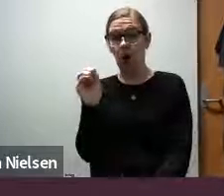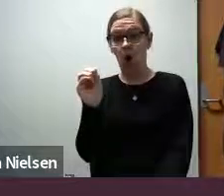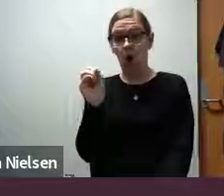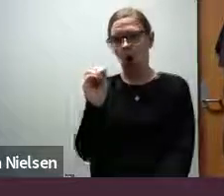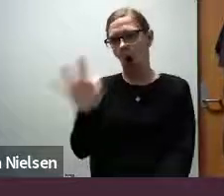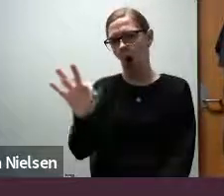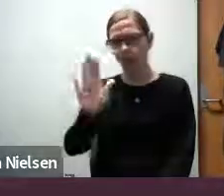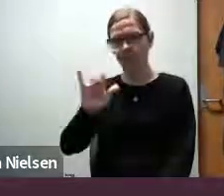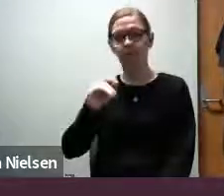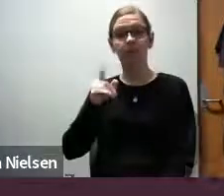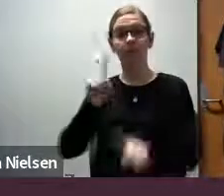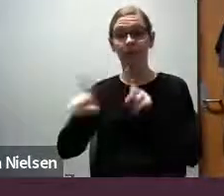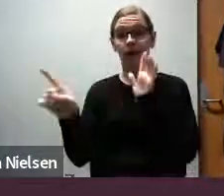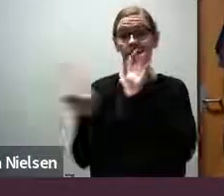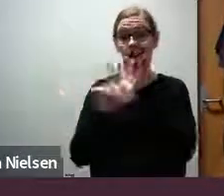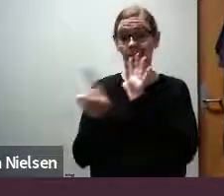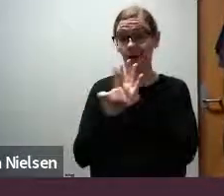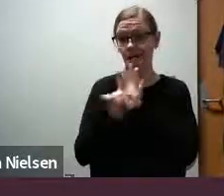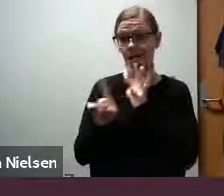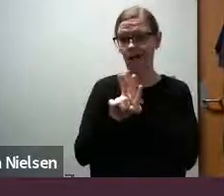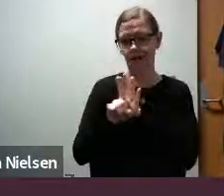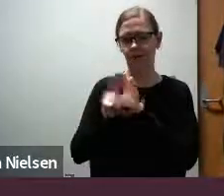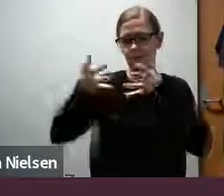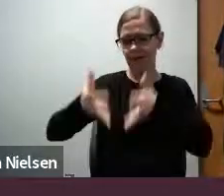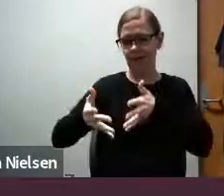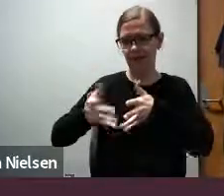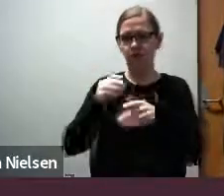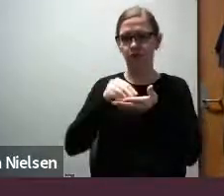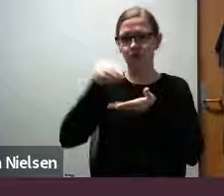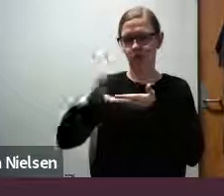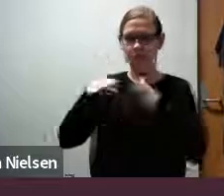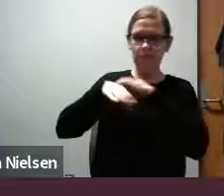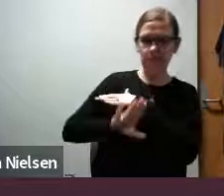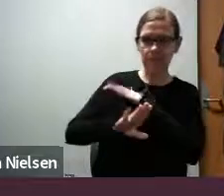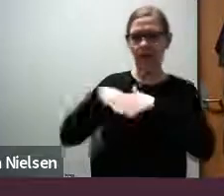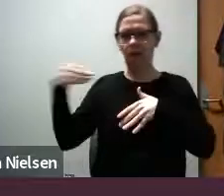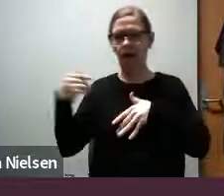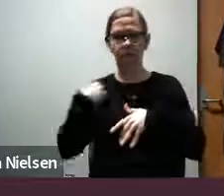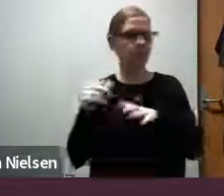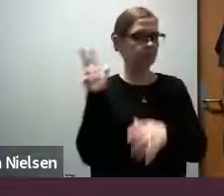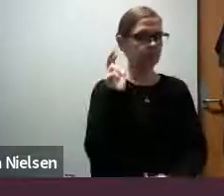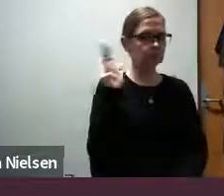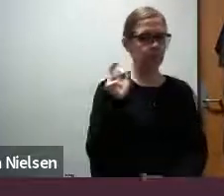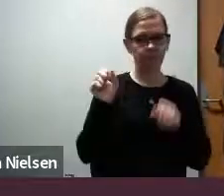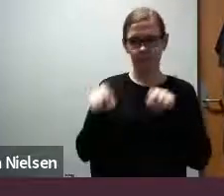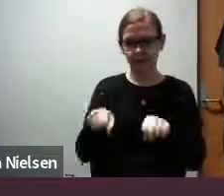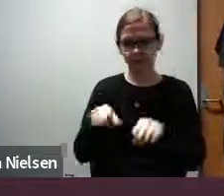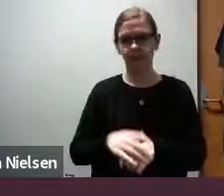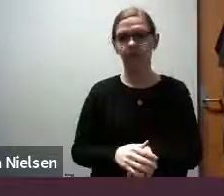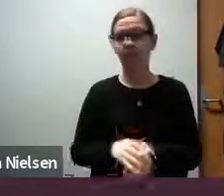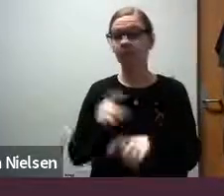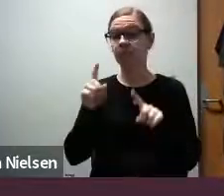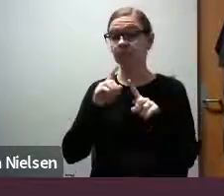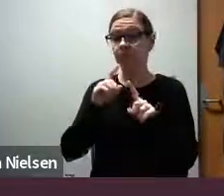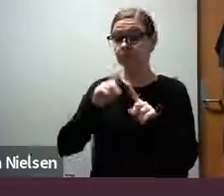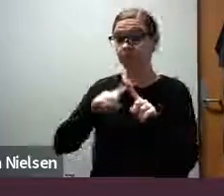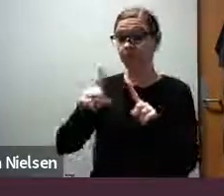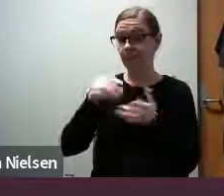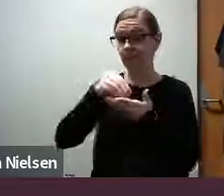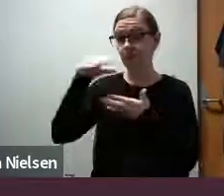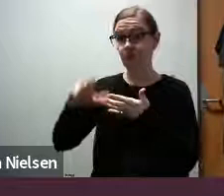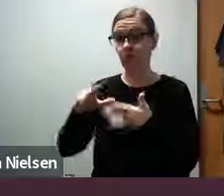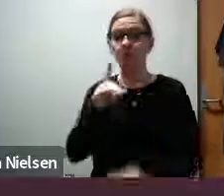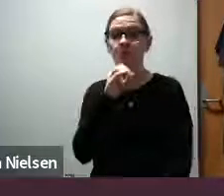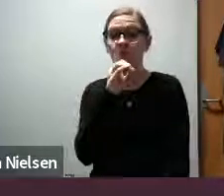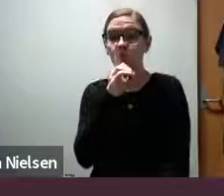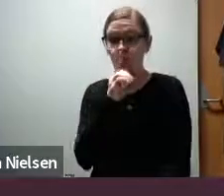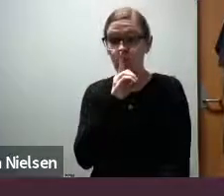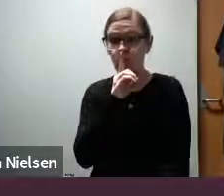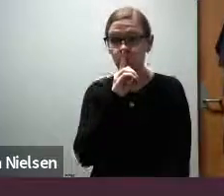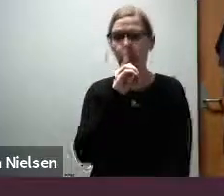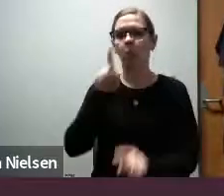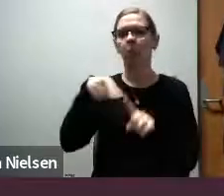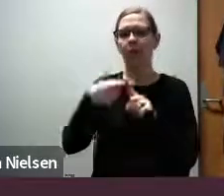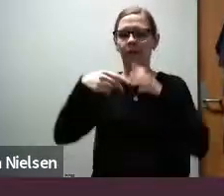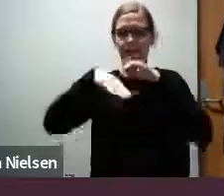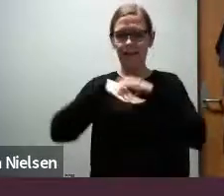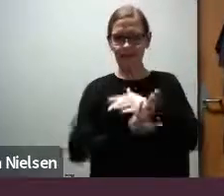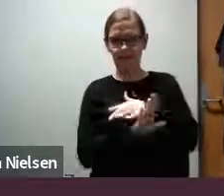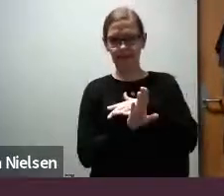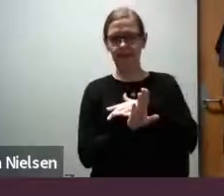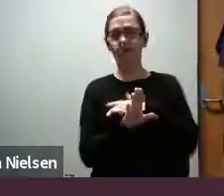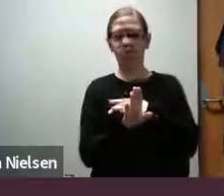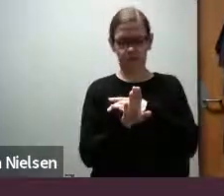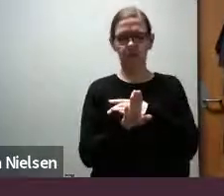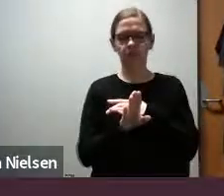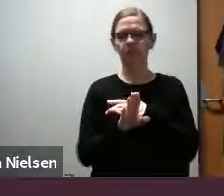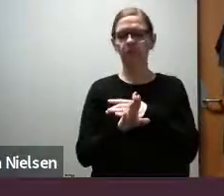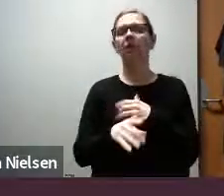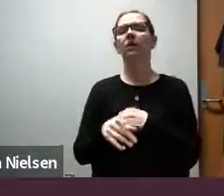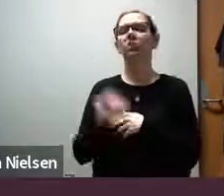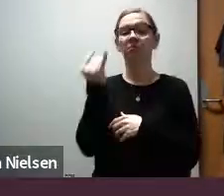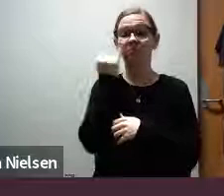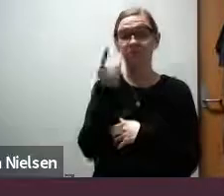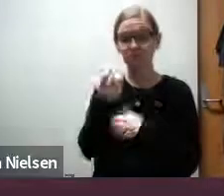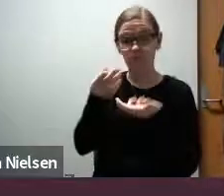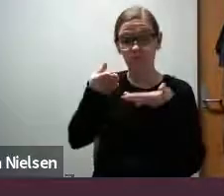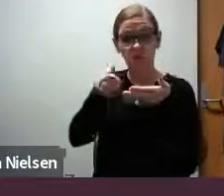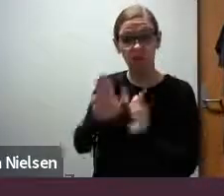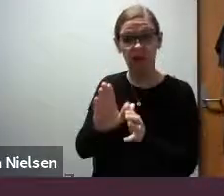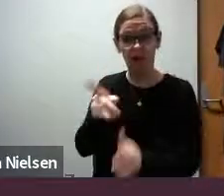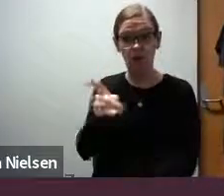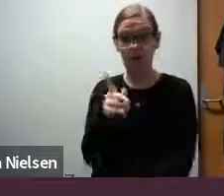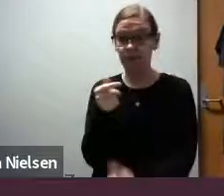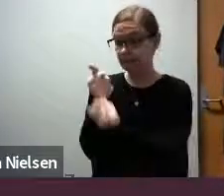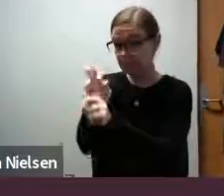And then these two here, mute participants on entry. That's, that's just going to make sure that as they're coming into your zoom. They're already muted. Now if you're allowing them to unmute themselves. They might unmute themselves once they come into the class.